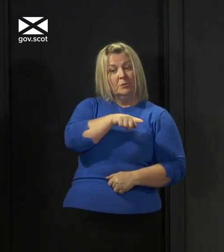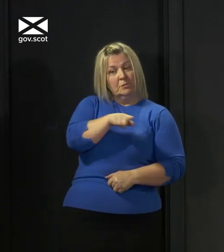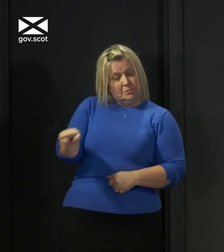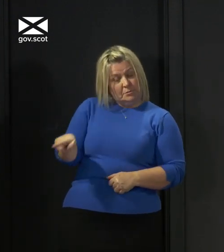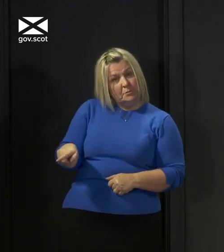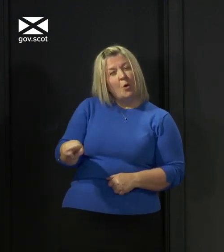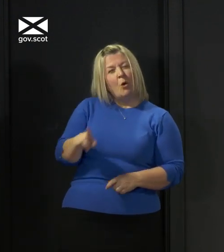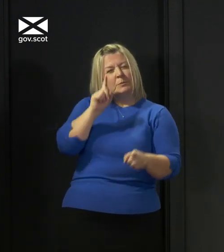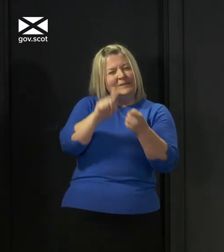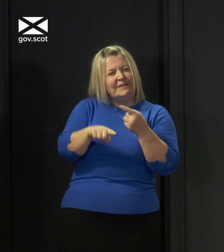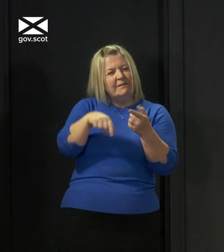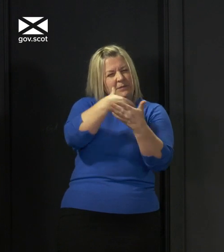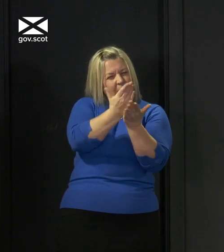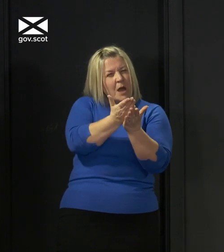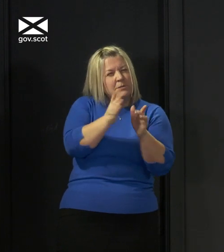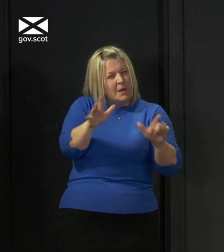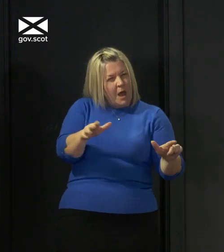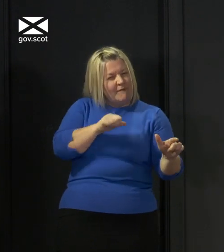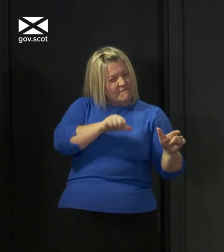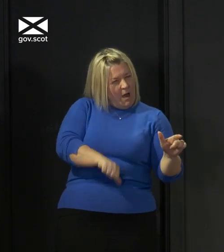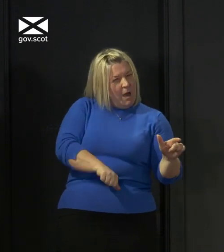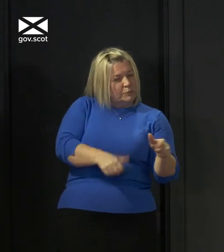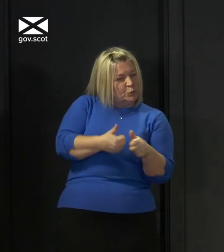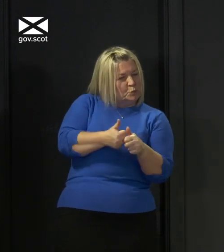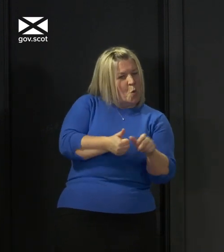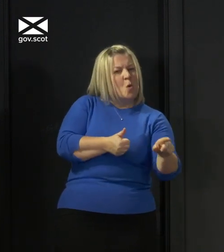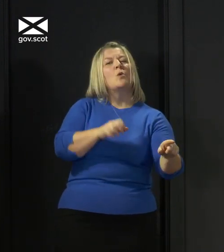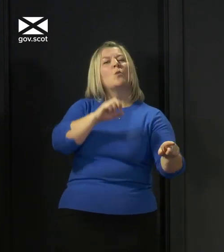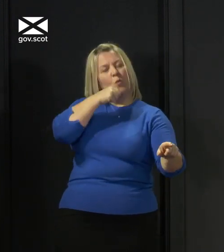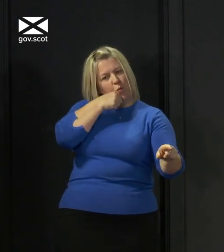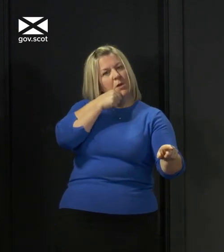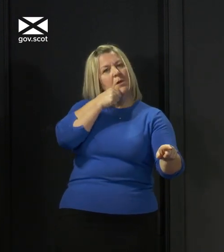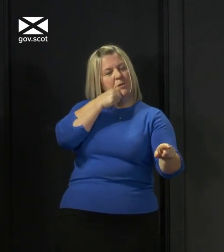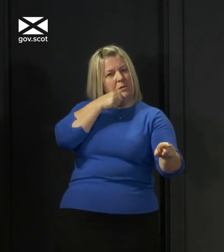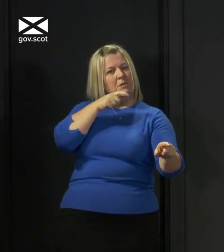work out how best we can provide support I know it's a different example but you